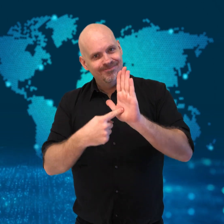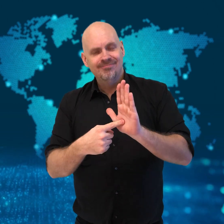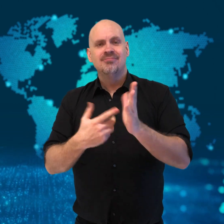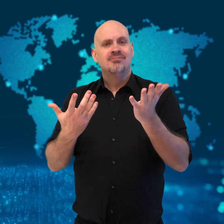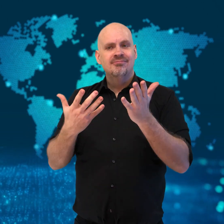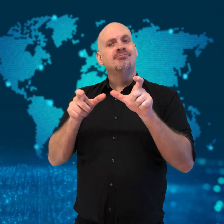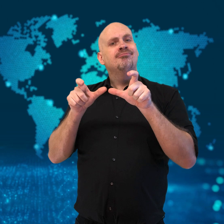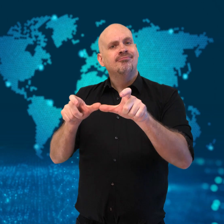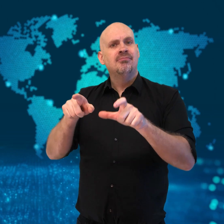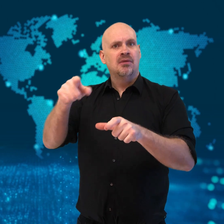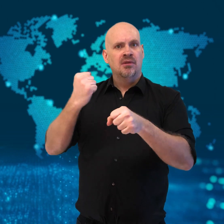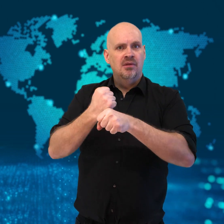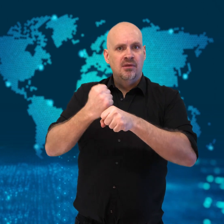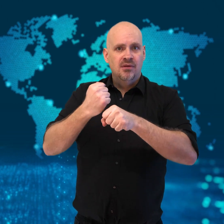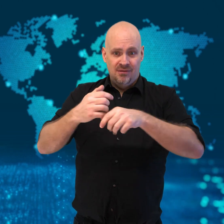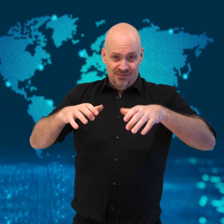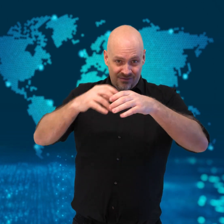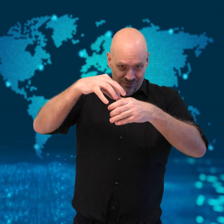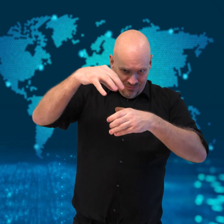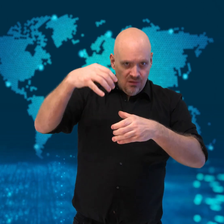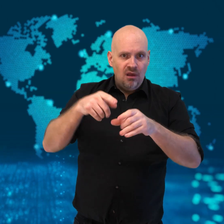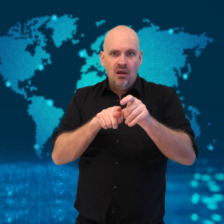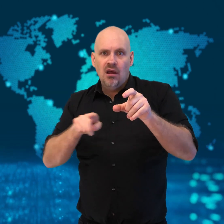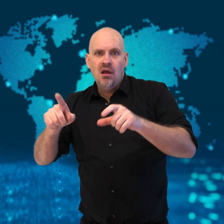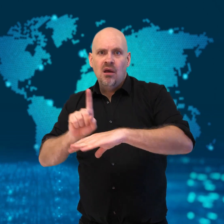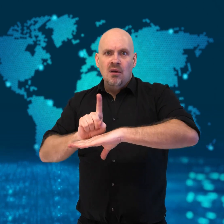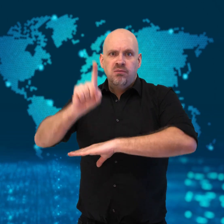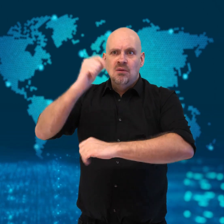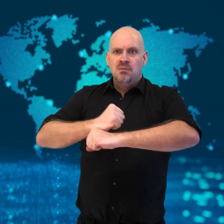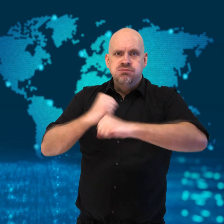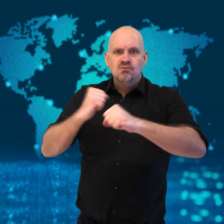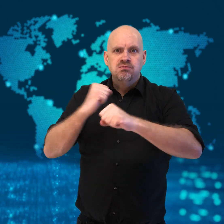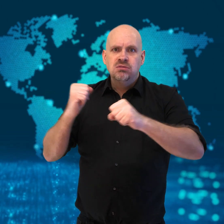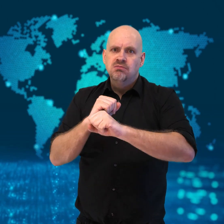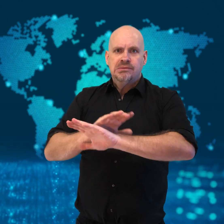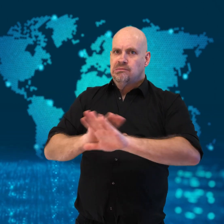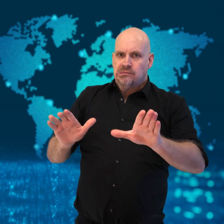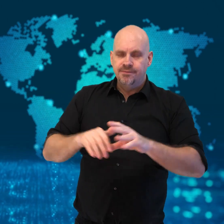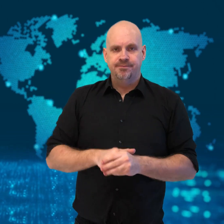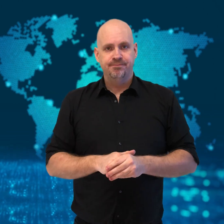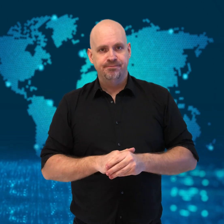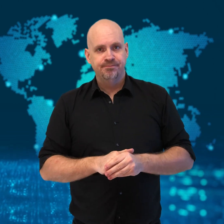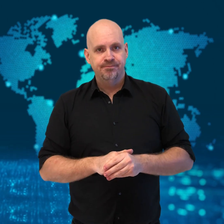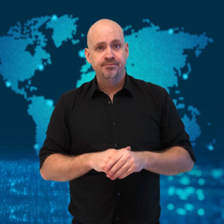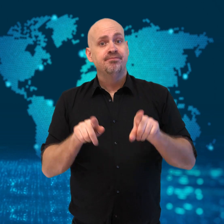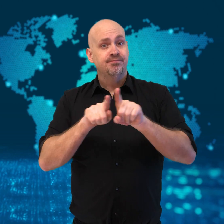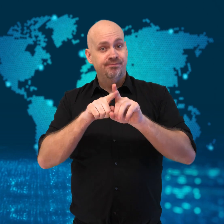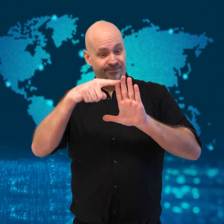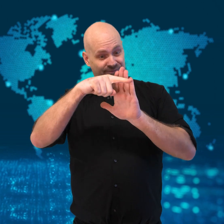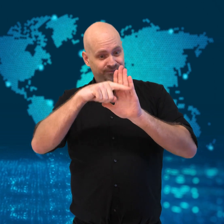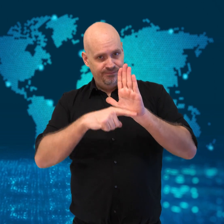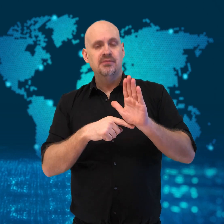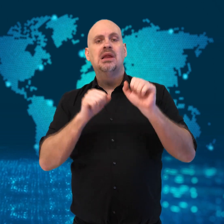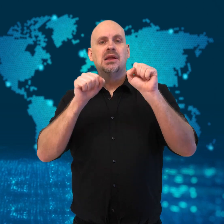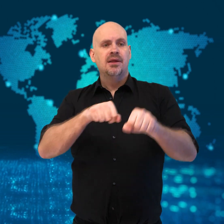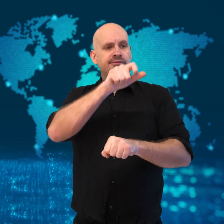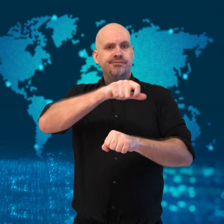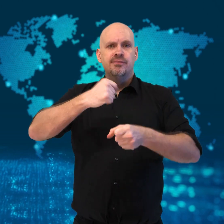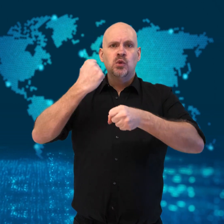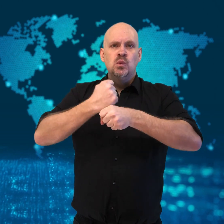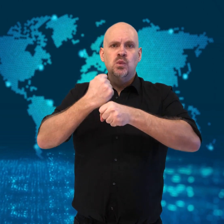international inspectors were allowed access to Iran’s nuclear facilities.